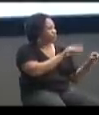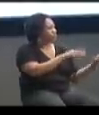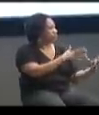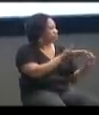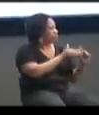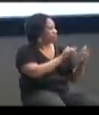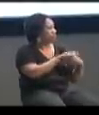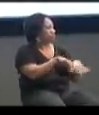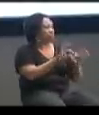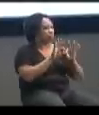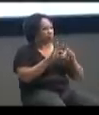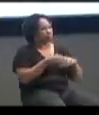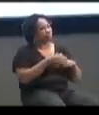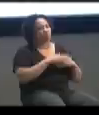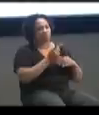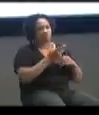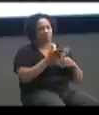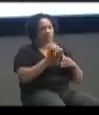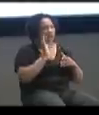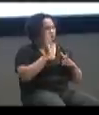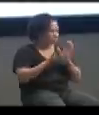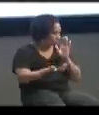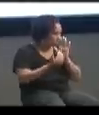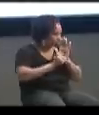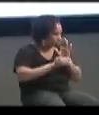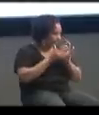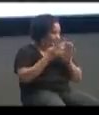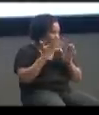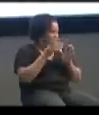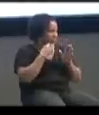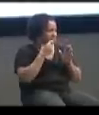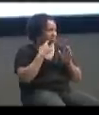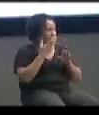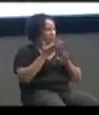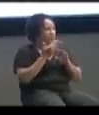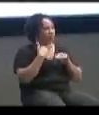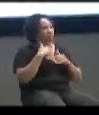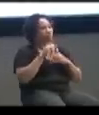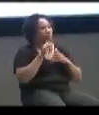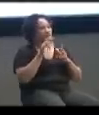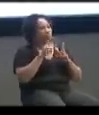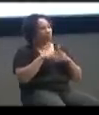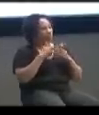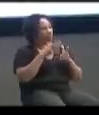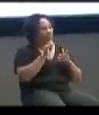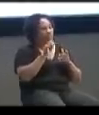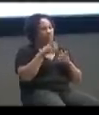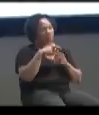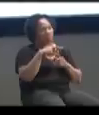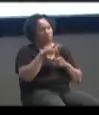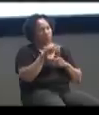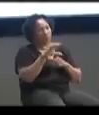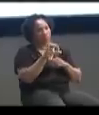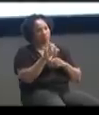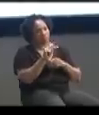THE LISTENING SESSIONS FROM OUR SUPPLIER COMMUNITY AND POTENTIAL SUPPLIER COMMUNITY IS IMPORTANT. ONE THING THAT IS IMPORTANT IS THE EXPLICIT AIM OF THE